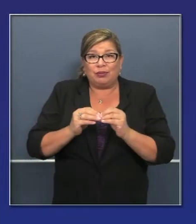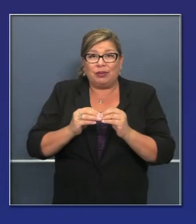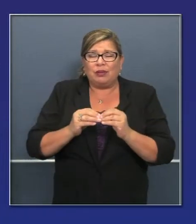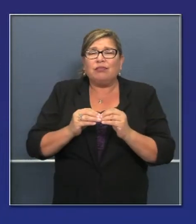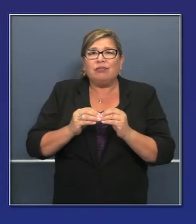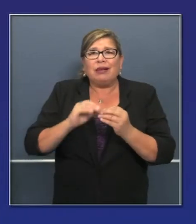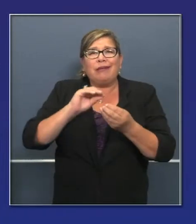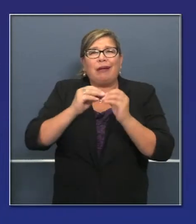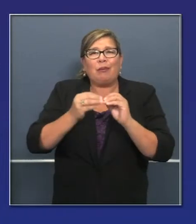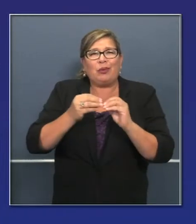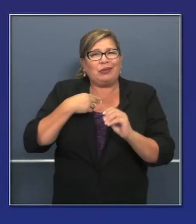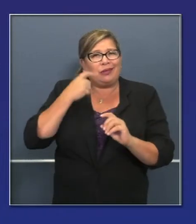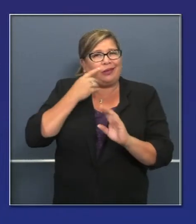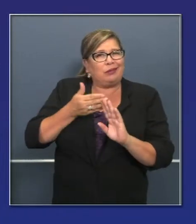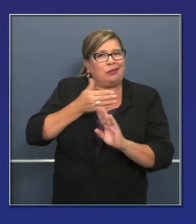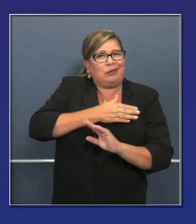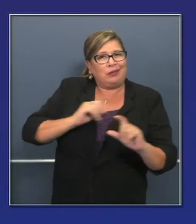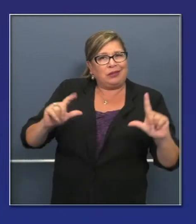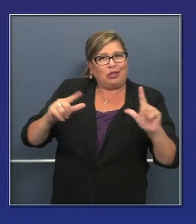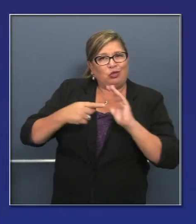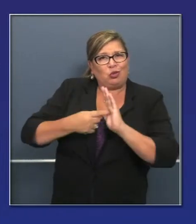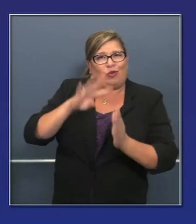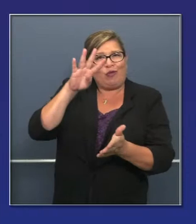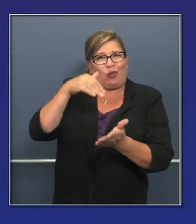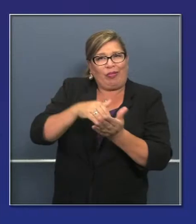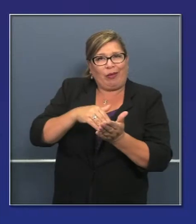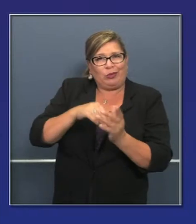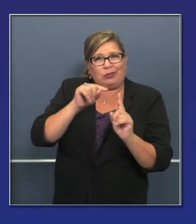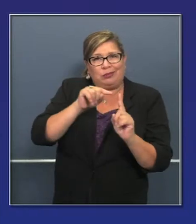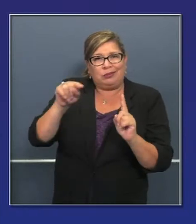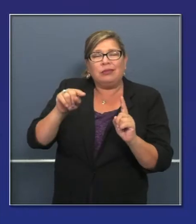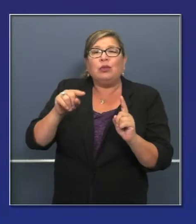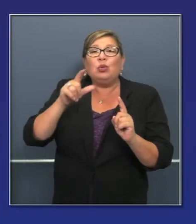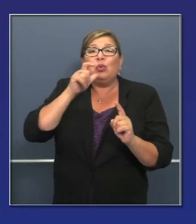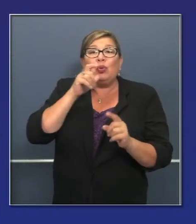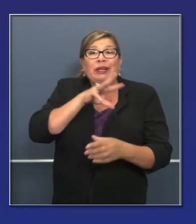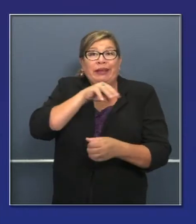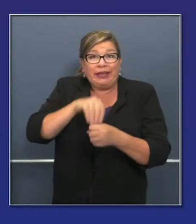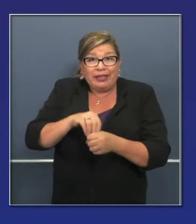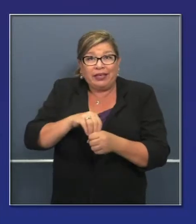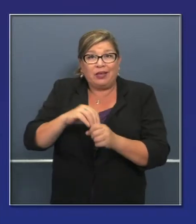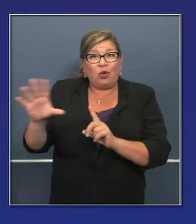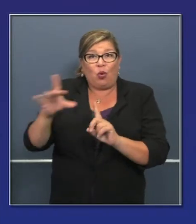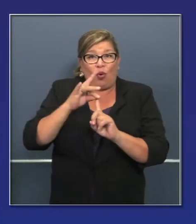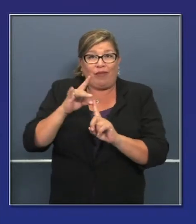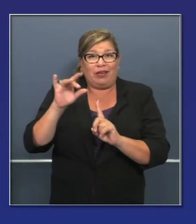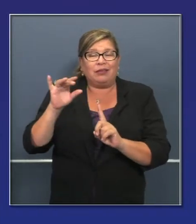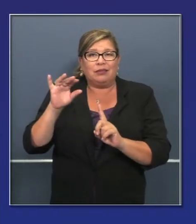Kovan 19 that we've identified as positive in a hospital system in a graph along these lines